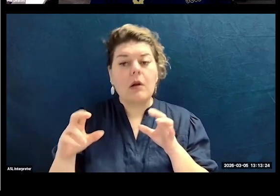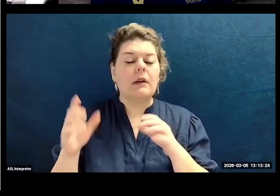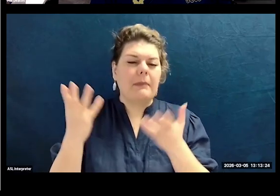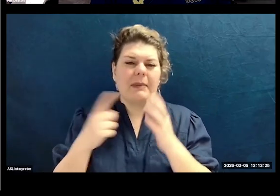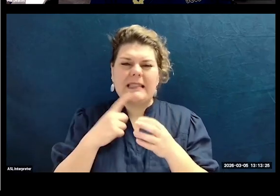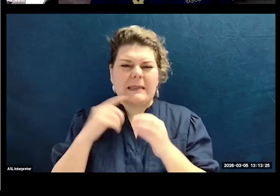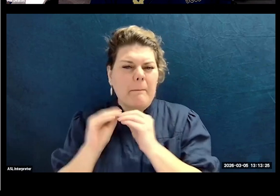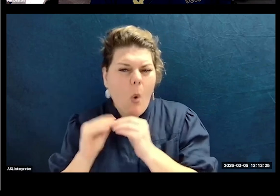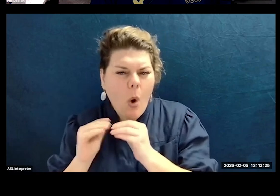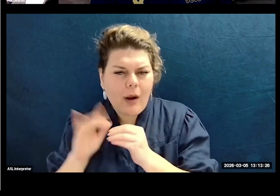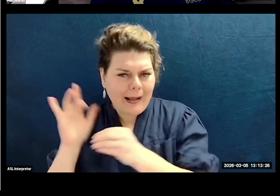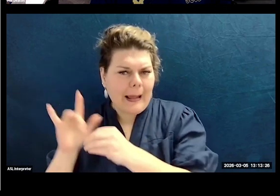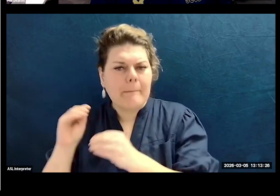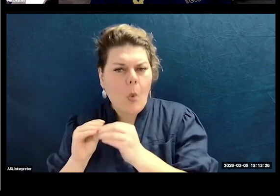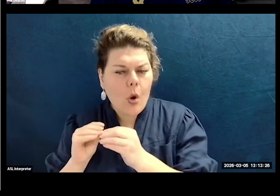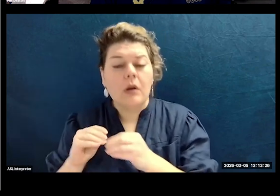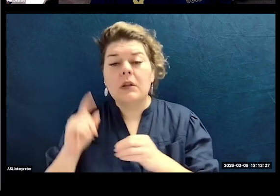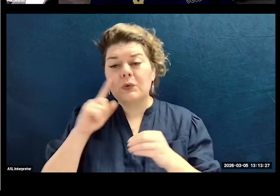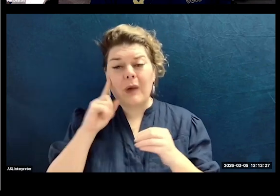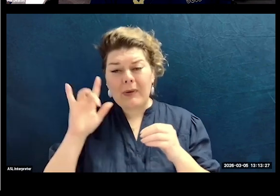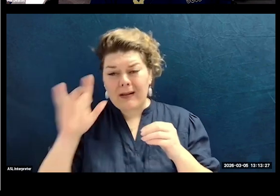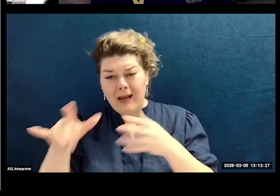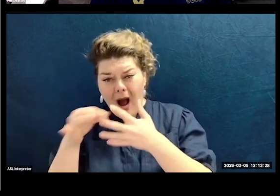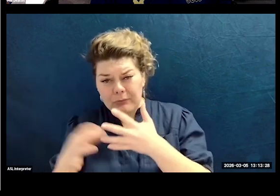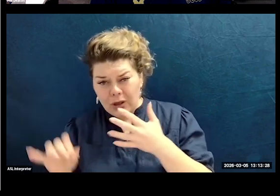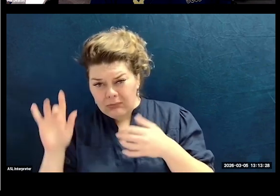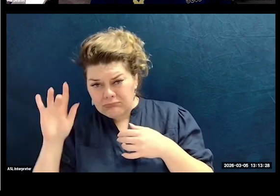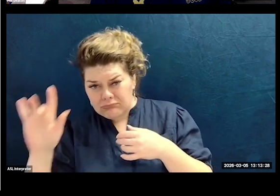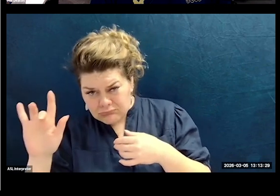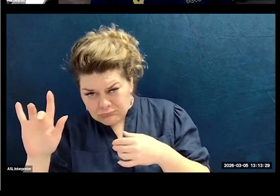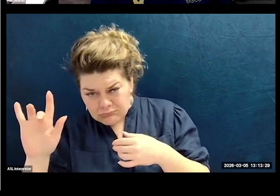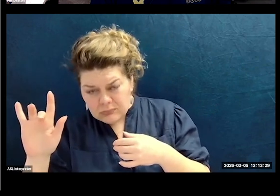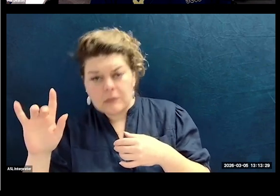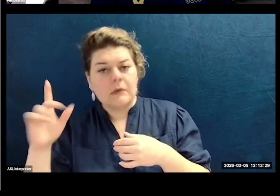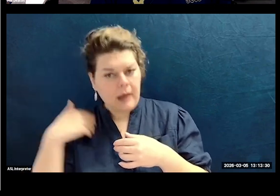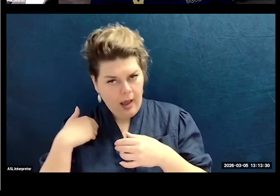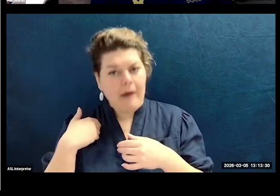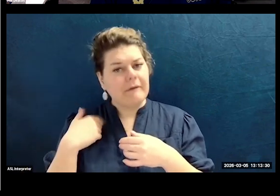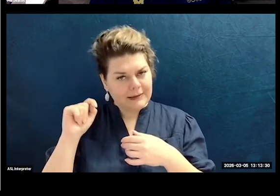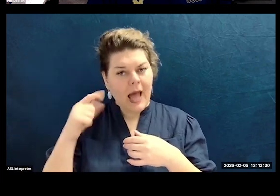So, I am gonna hover over my options and it looks like I've got my Accessibility Tags right here.